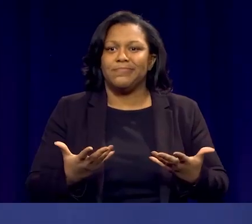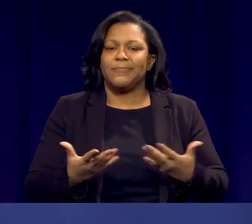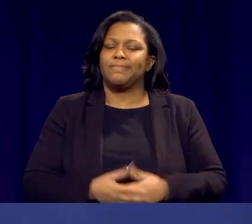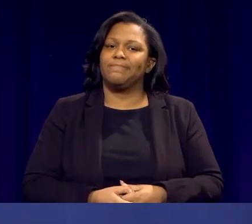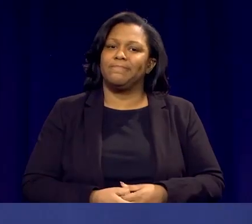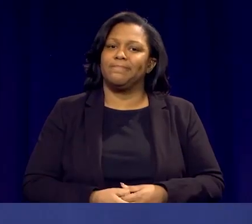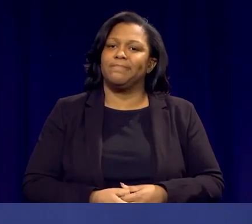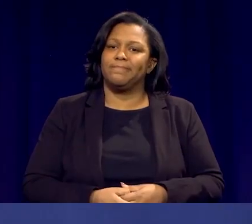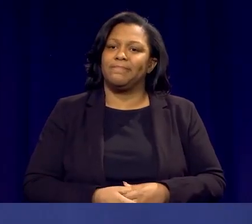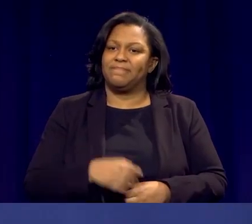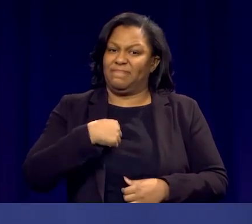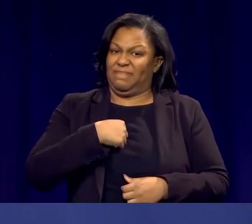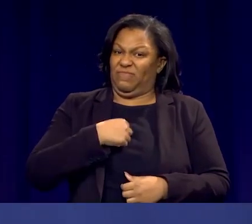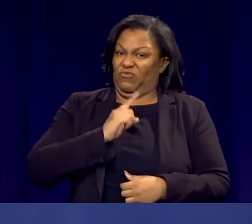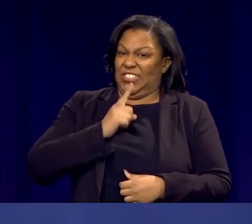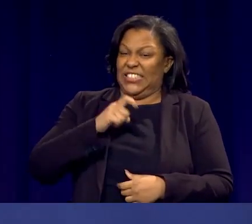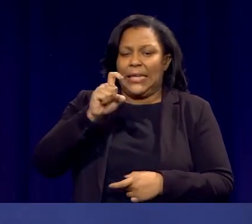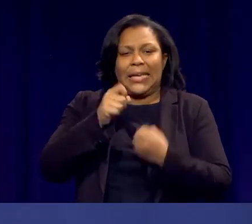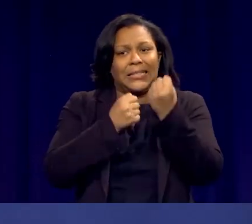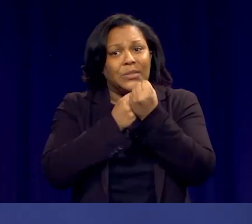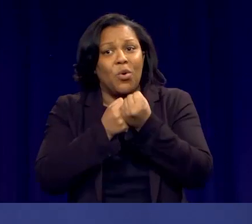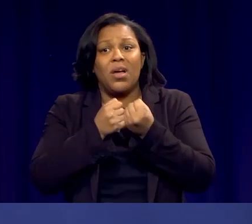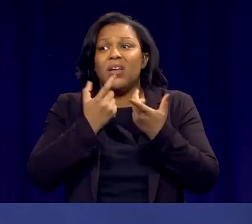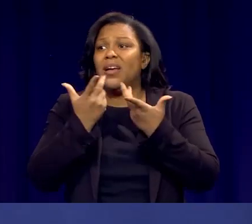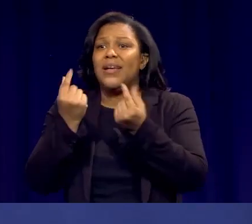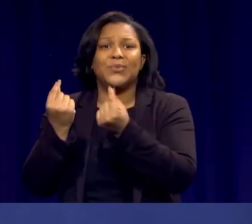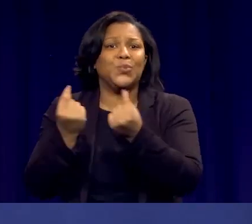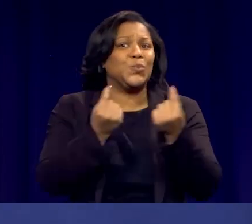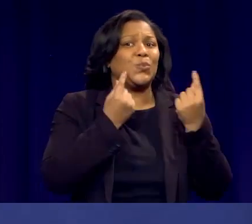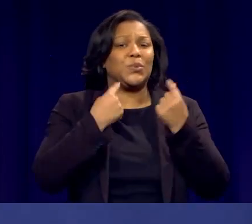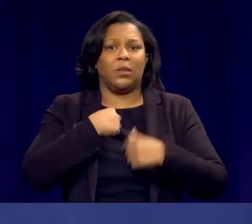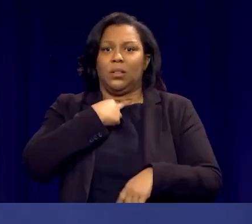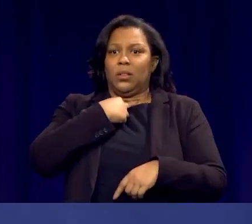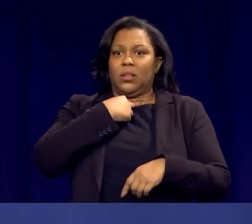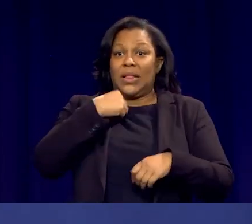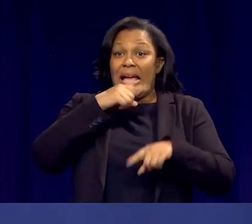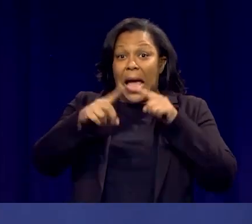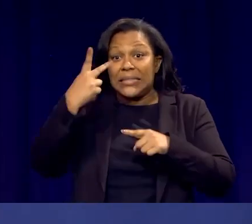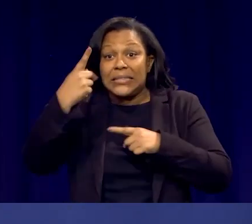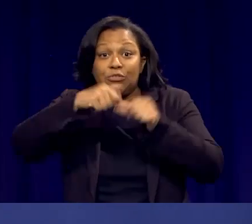to be able to get the support that I needed because we weren't able to see each other.